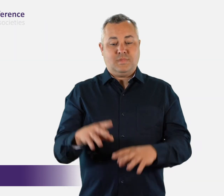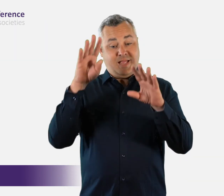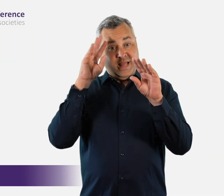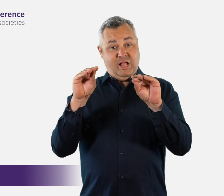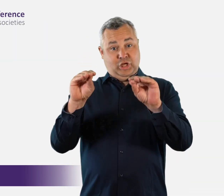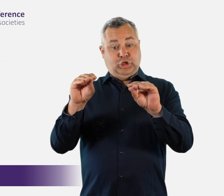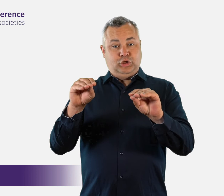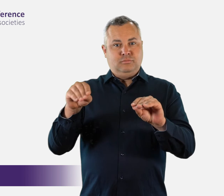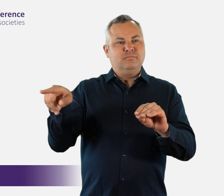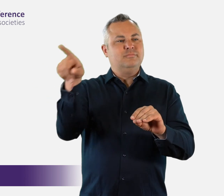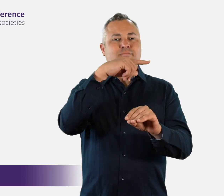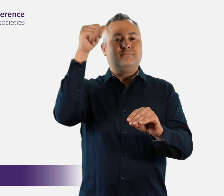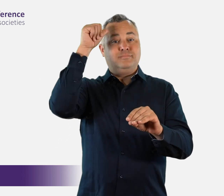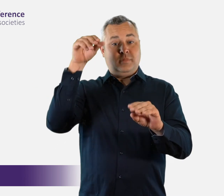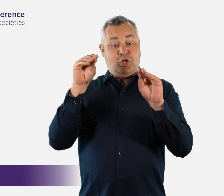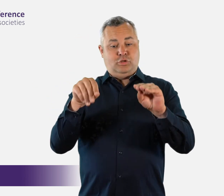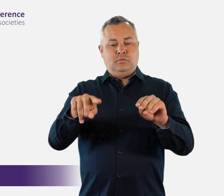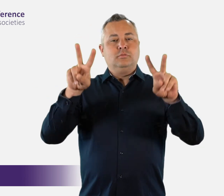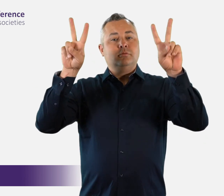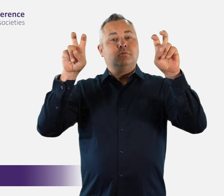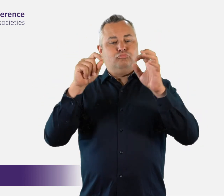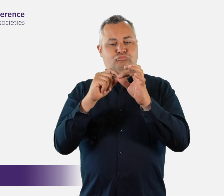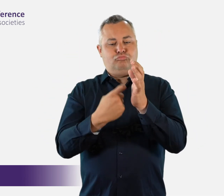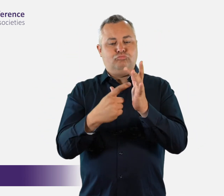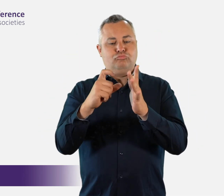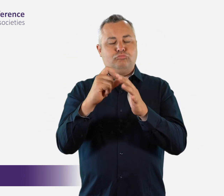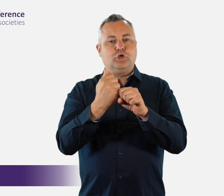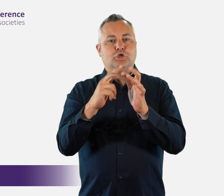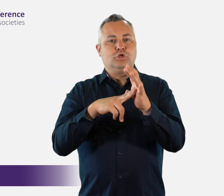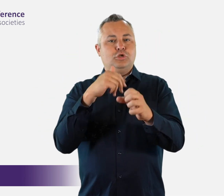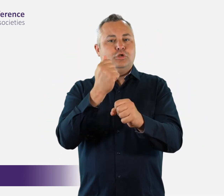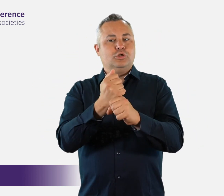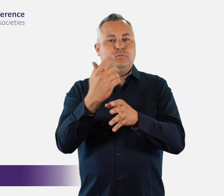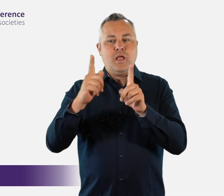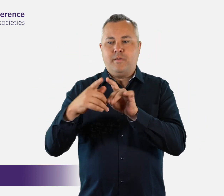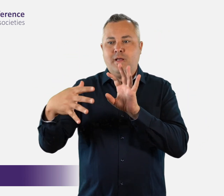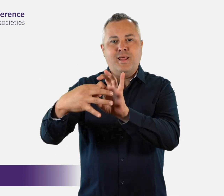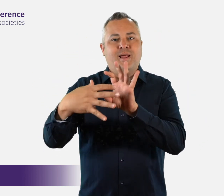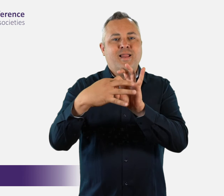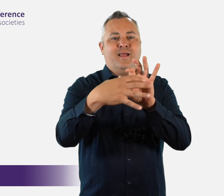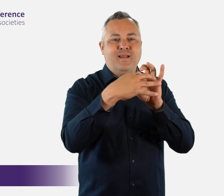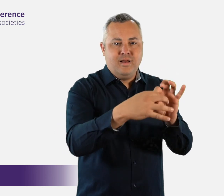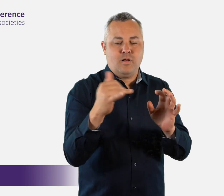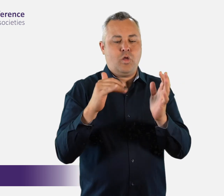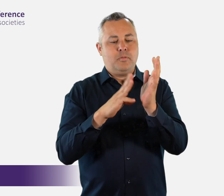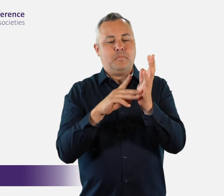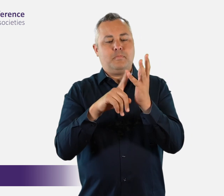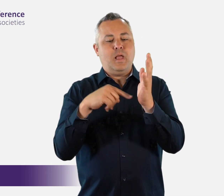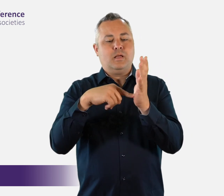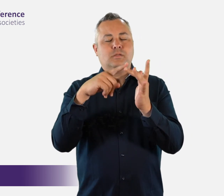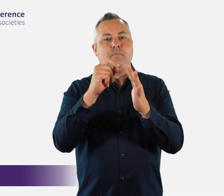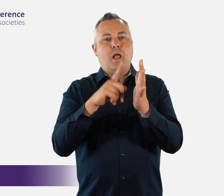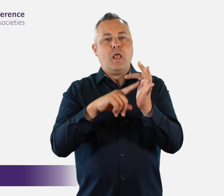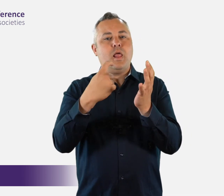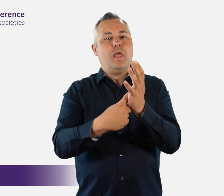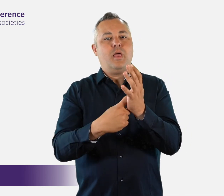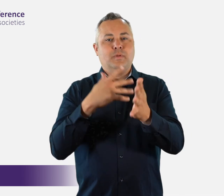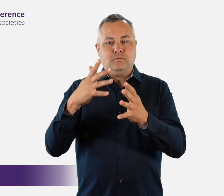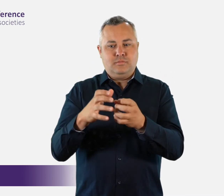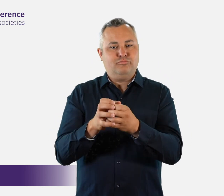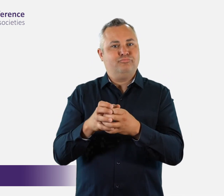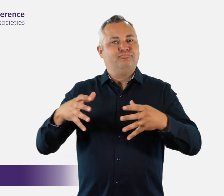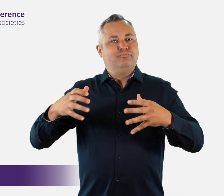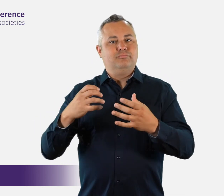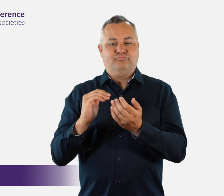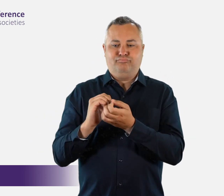Education has been characterised as a ‘bridging’ or ‘multiplier’ right,